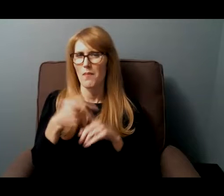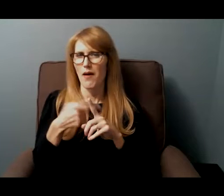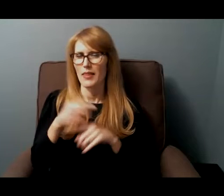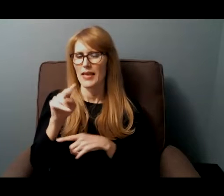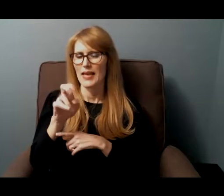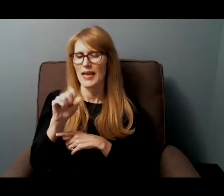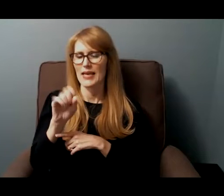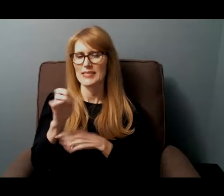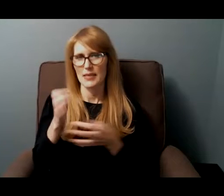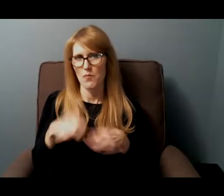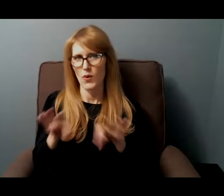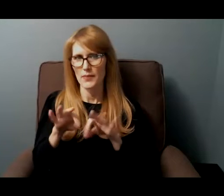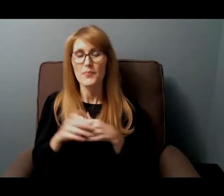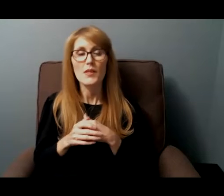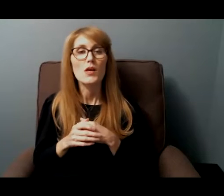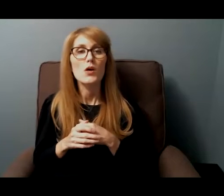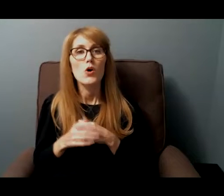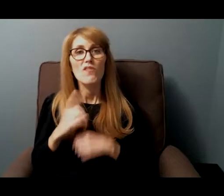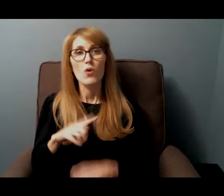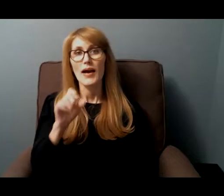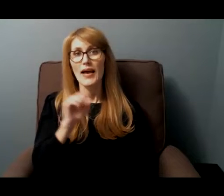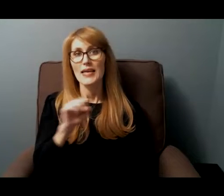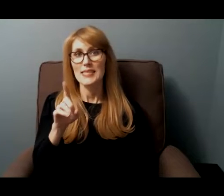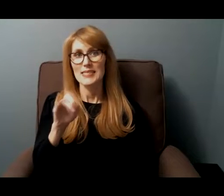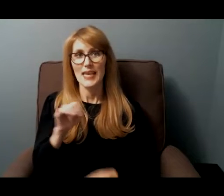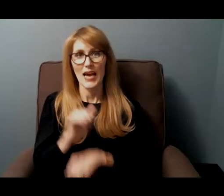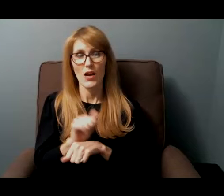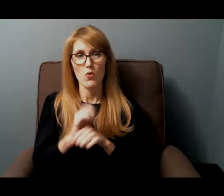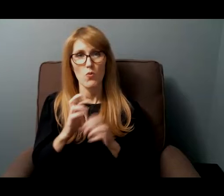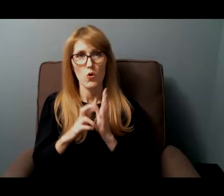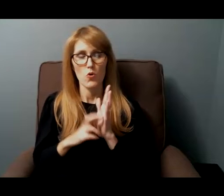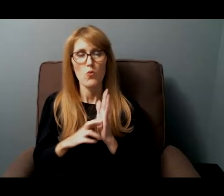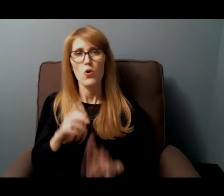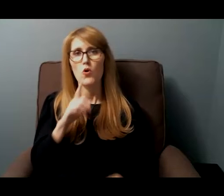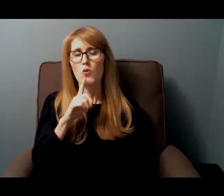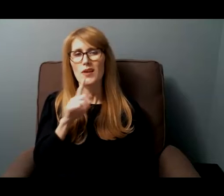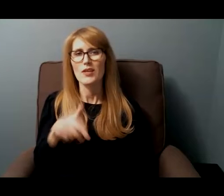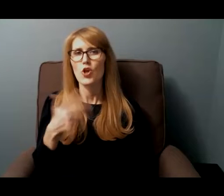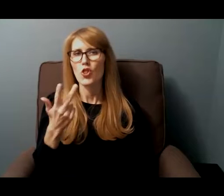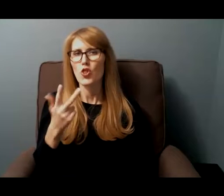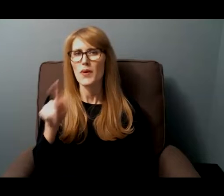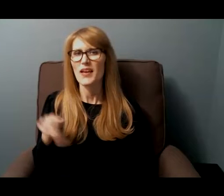So when it comes to the SSDI work rules, there's really three phases. In the first phase, Social